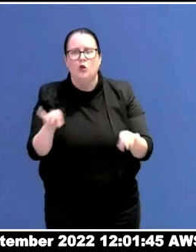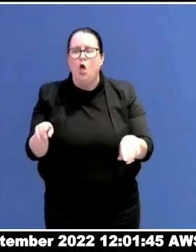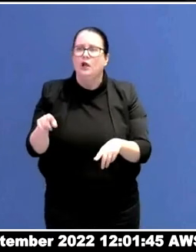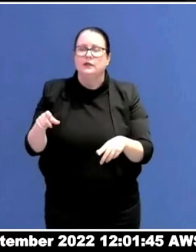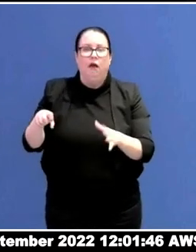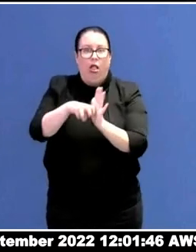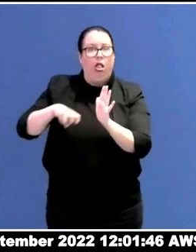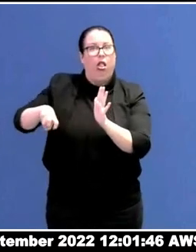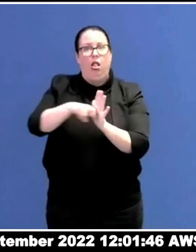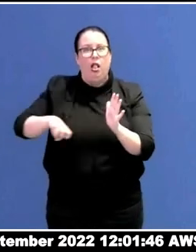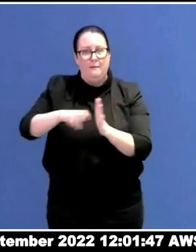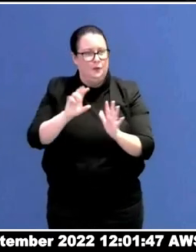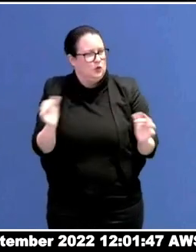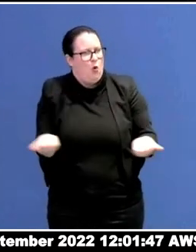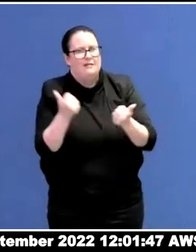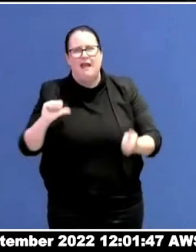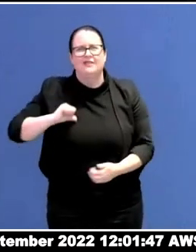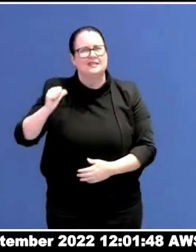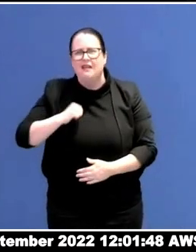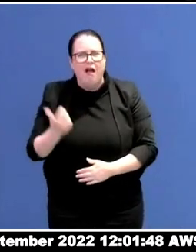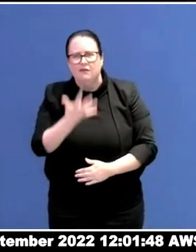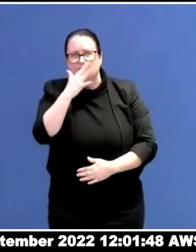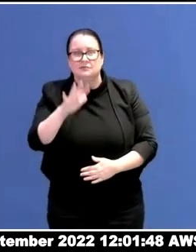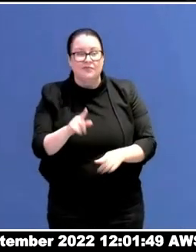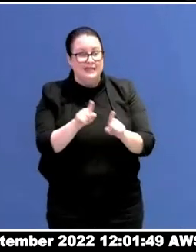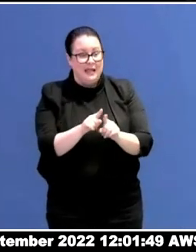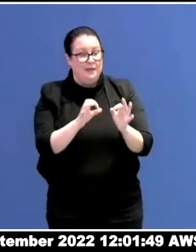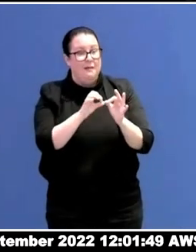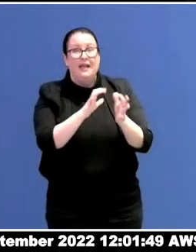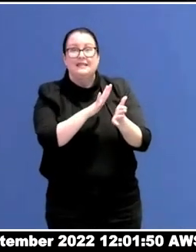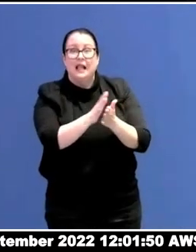And even the move from Banksia Hill to Casuarina Prison, some of the children, they